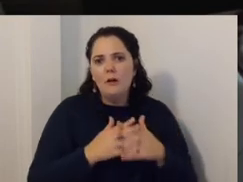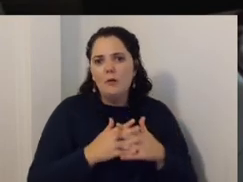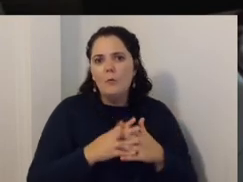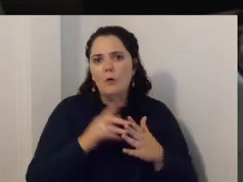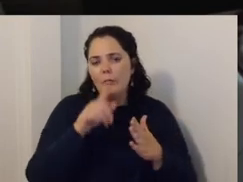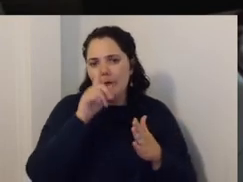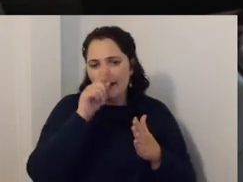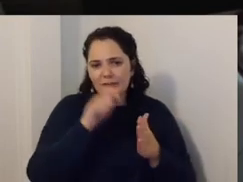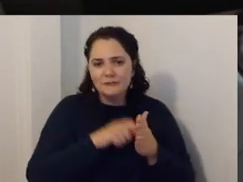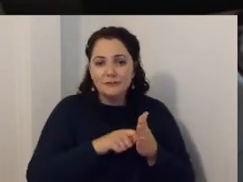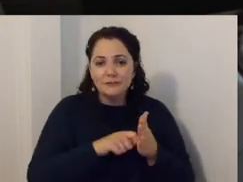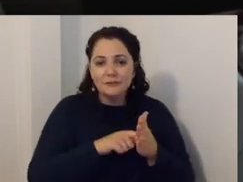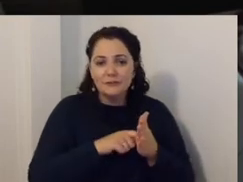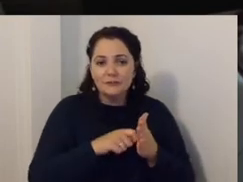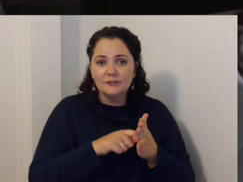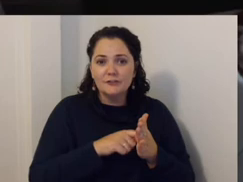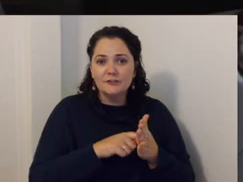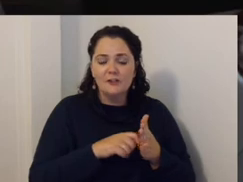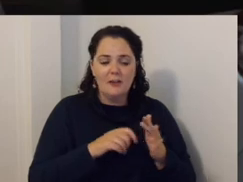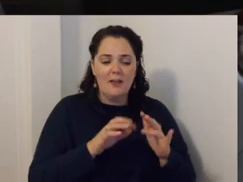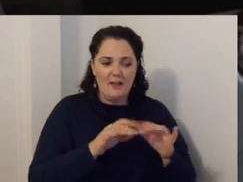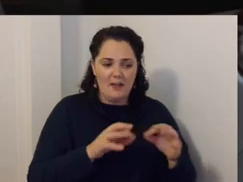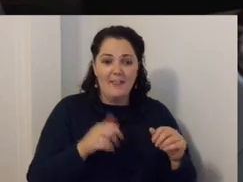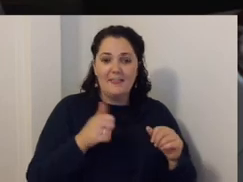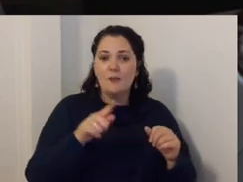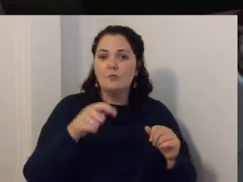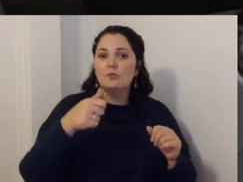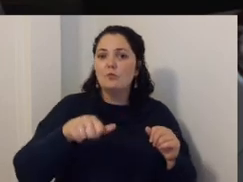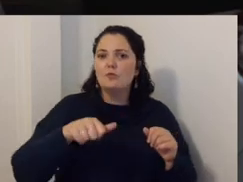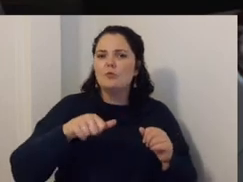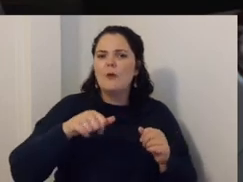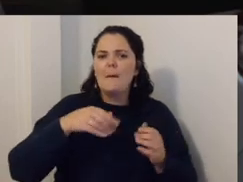pastels and then you can even lift them and push them around with brushes um with stiff brushes